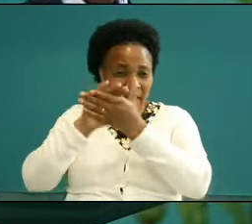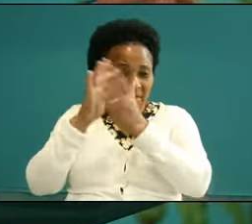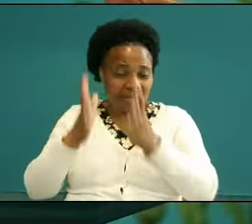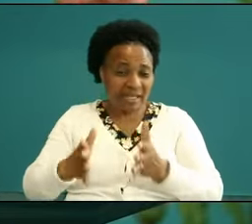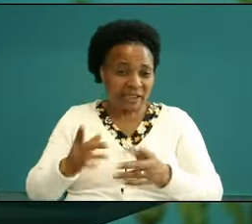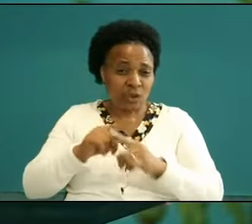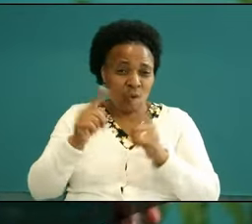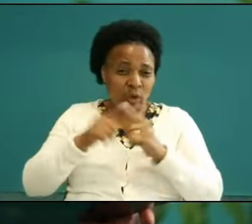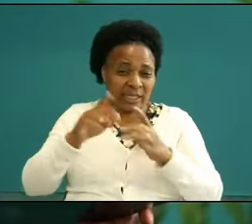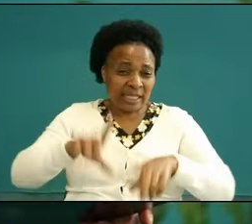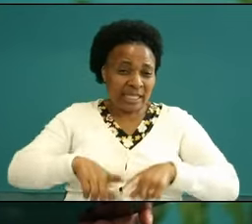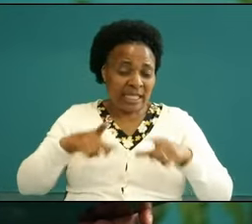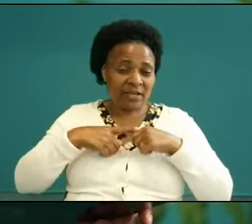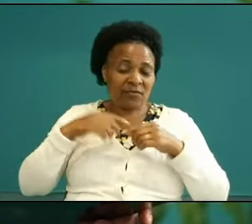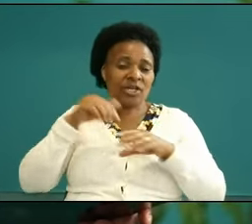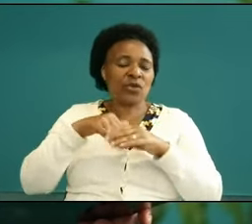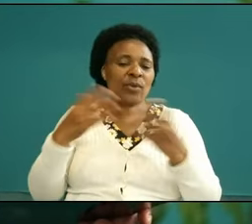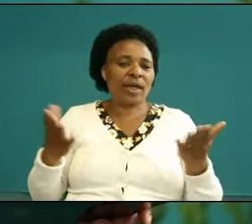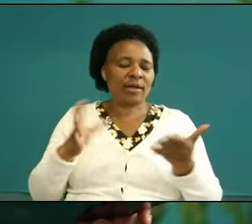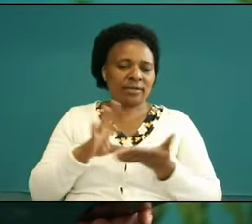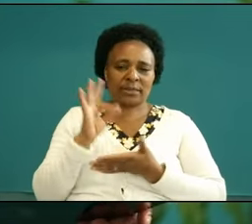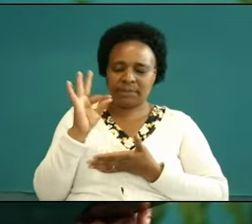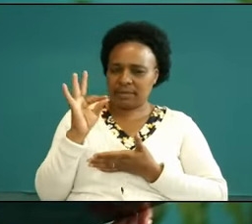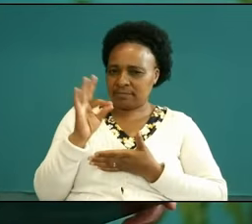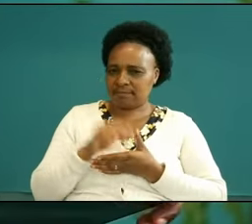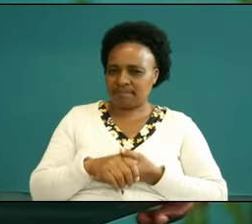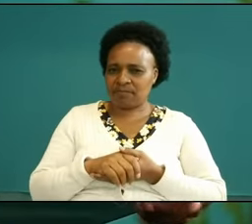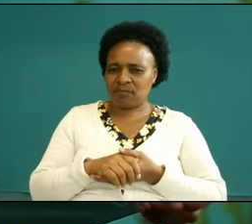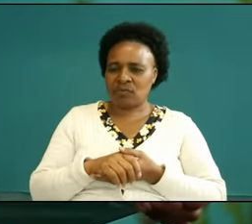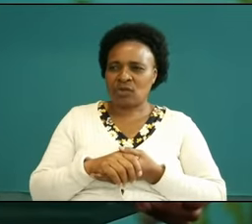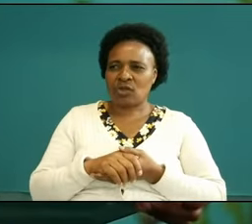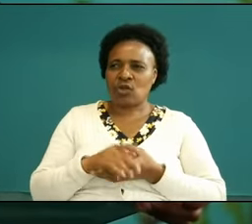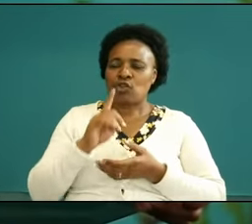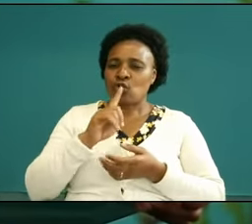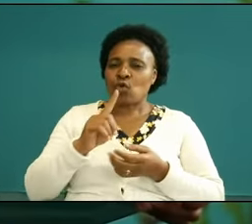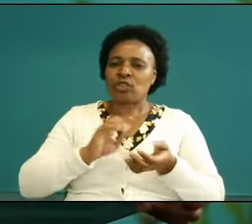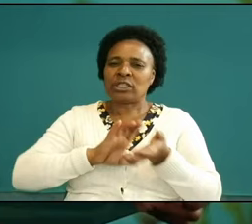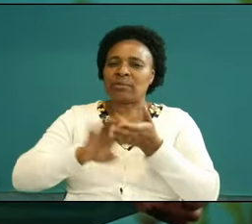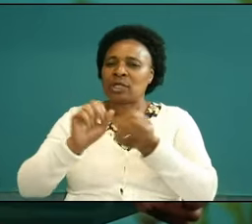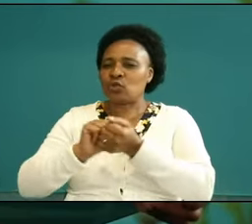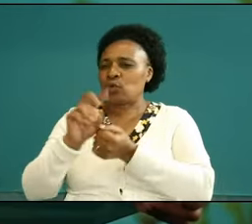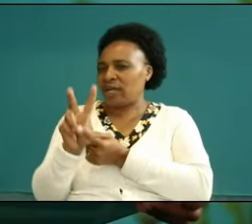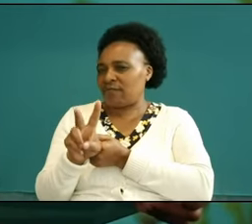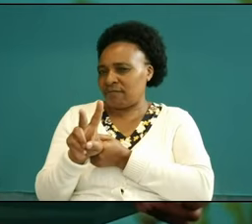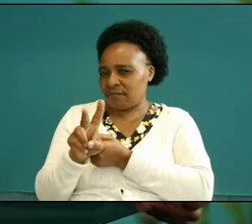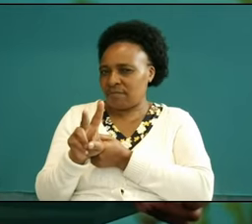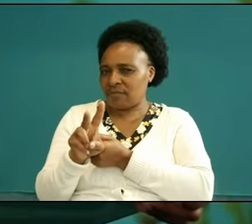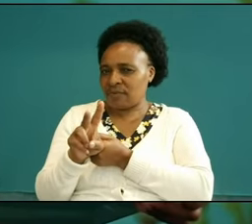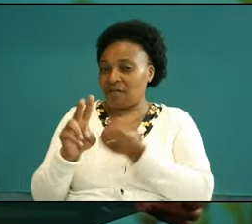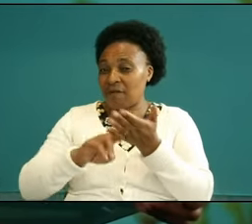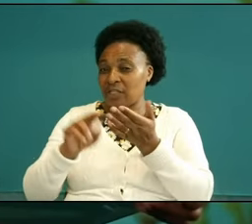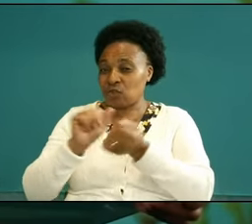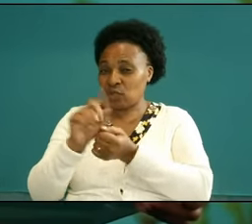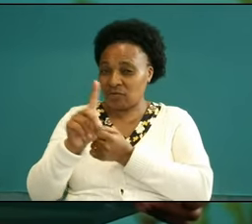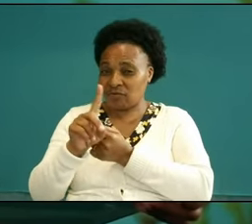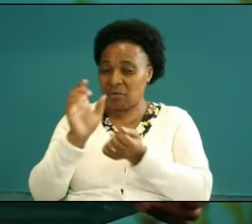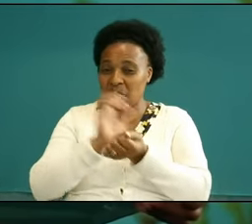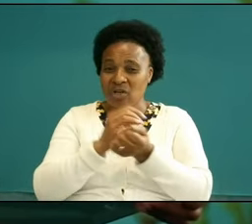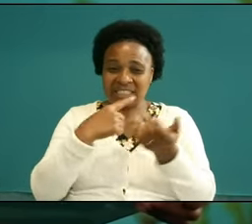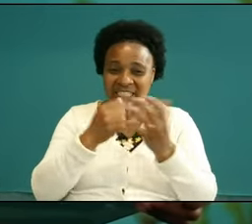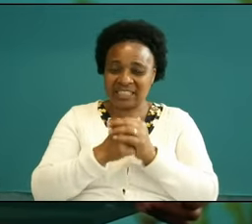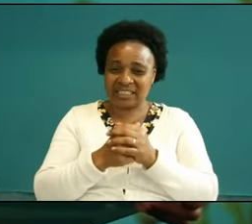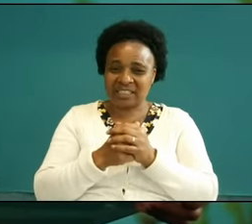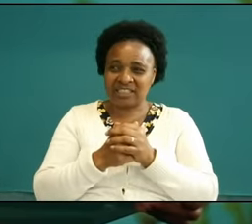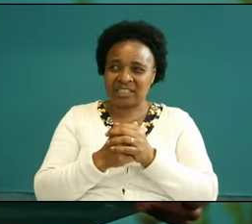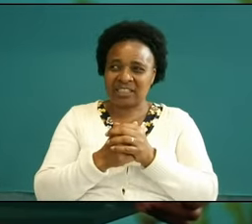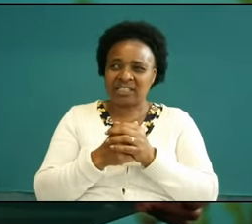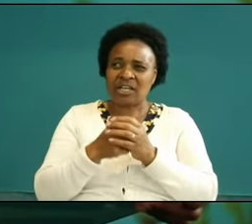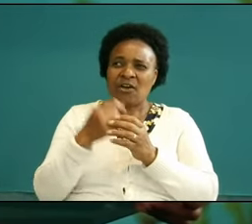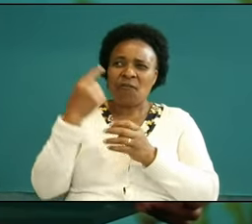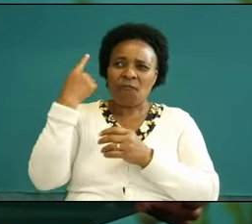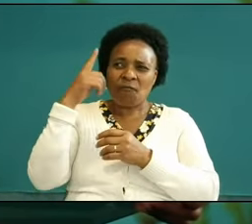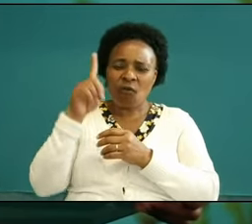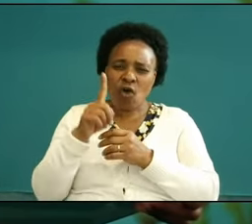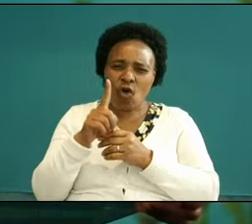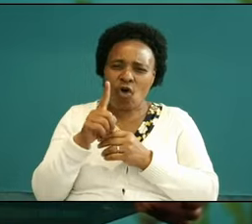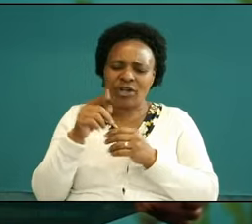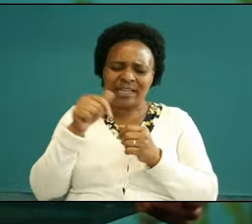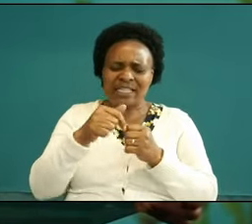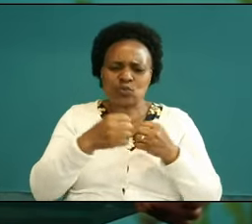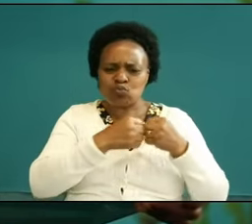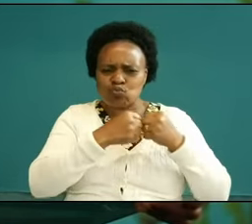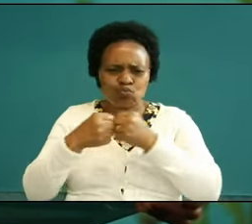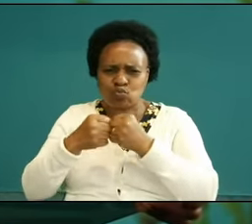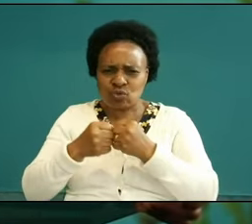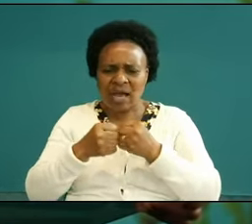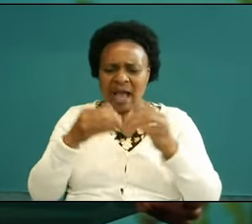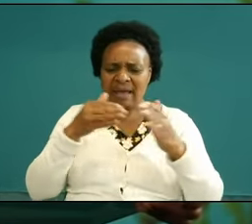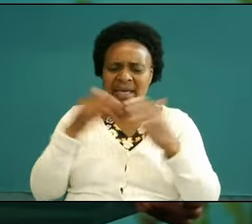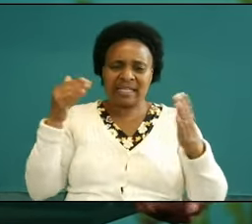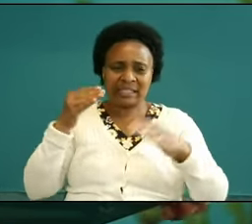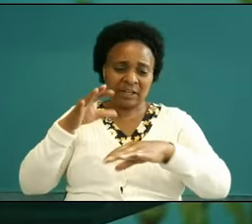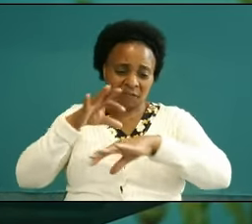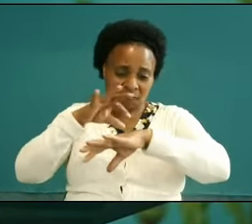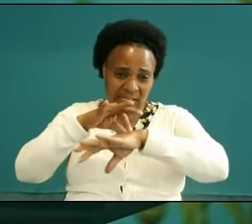the spirit and so in verse number 12 Paul says for we V not against flesh and blood but against